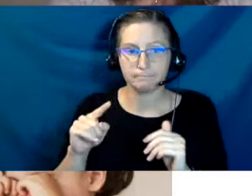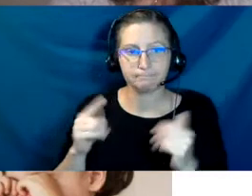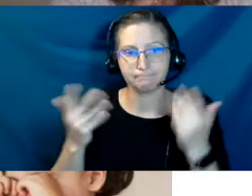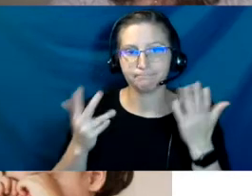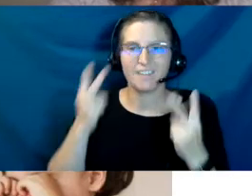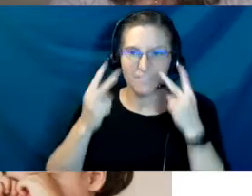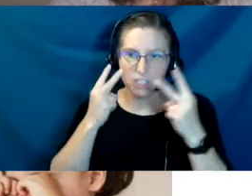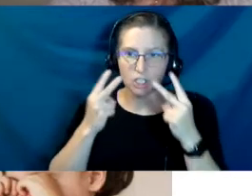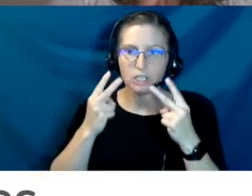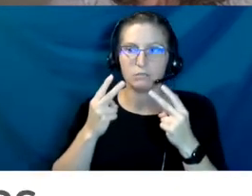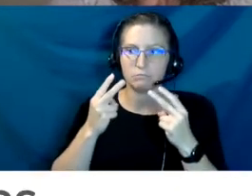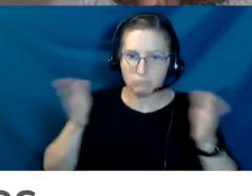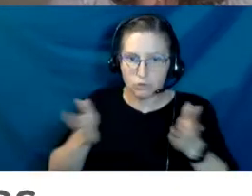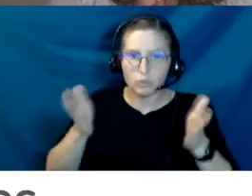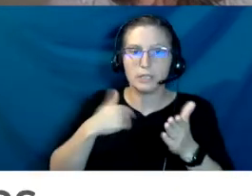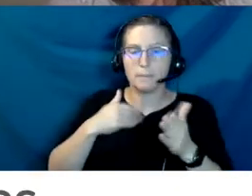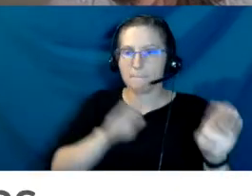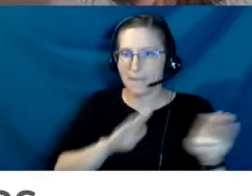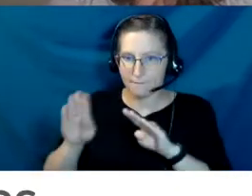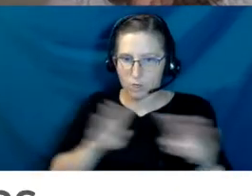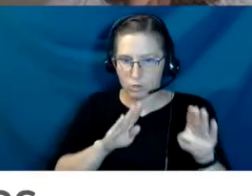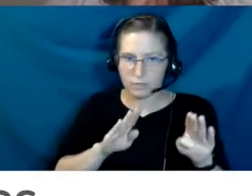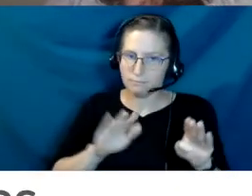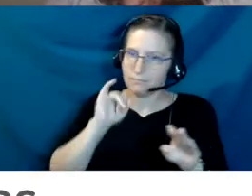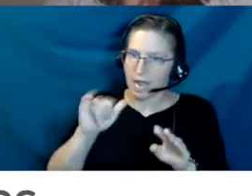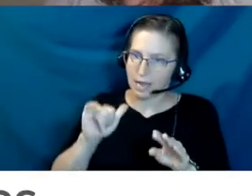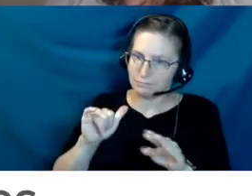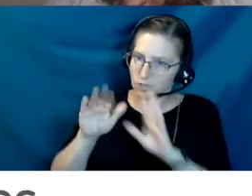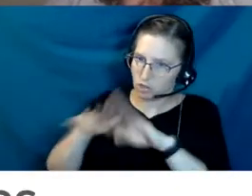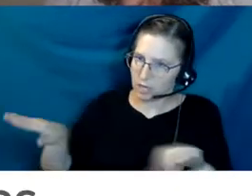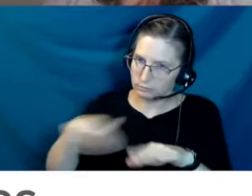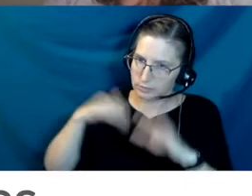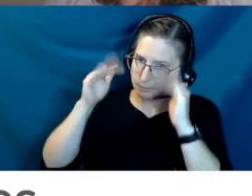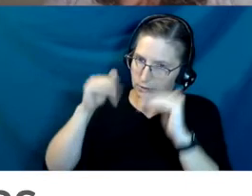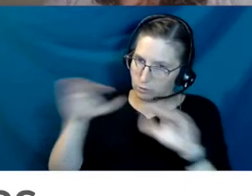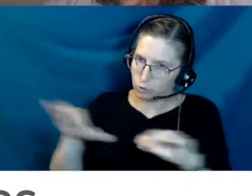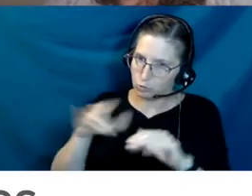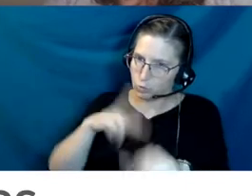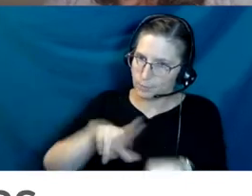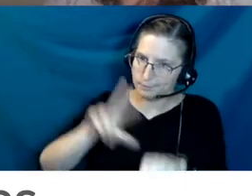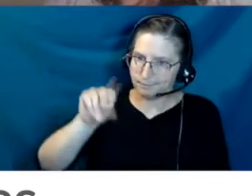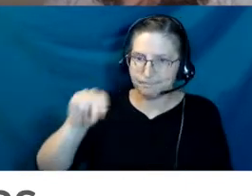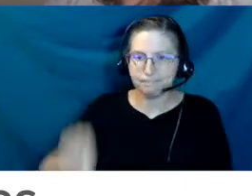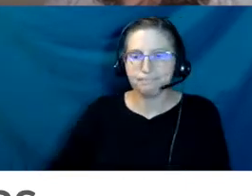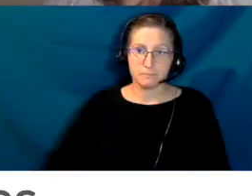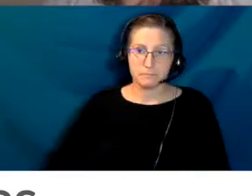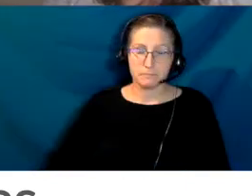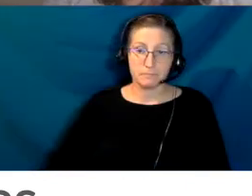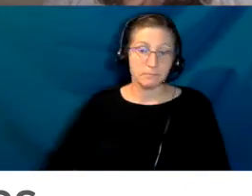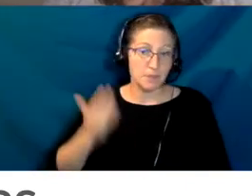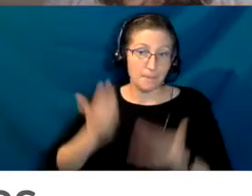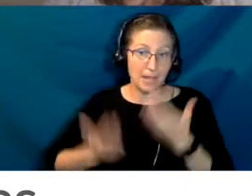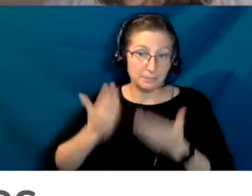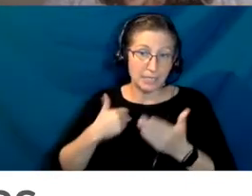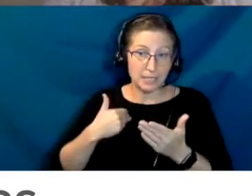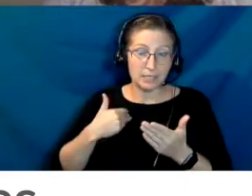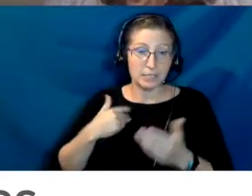Additionally, I wanted to share the characteristics of a functional hearing loss. There are possibly